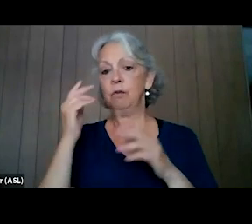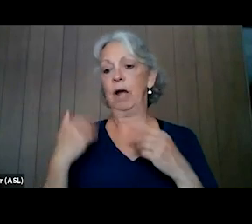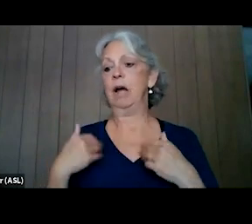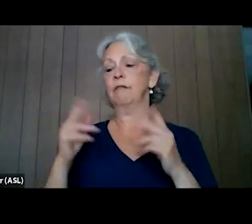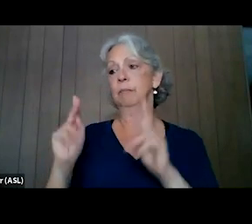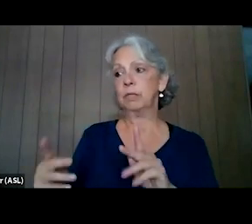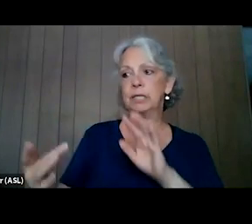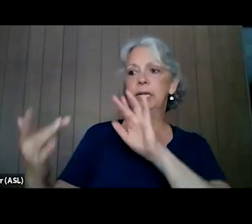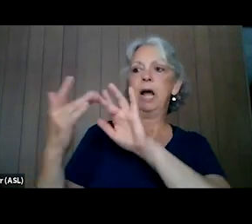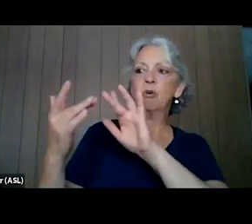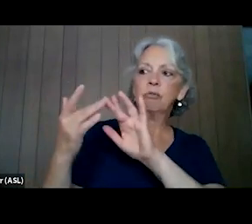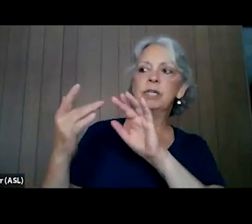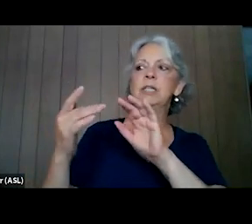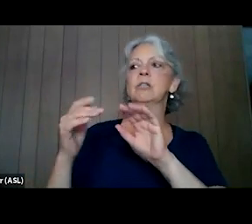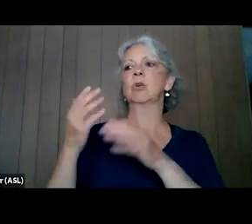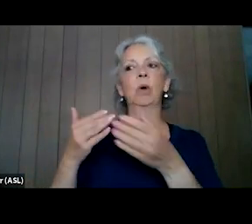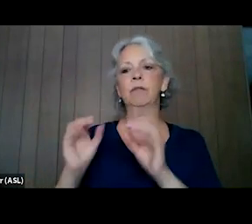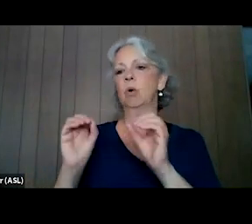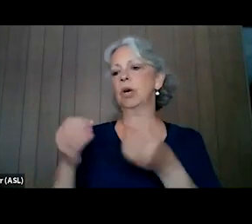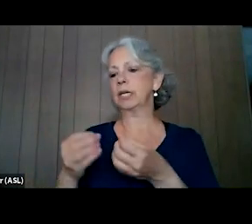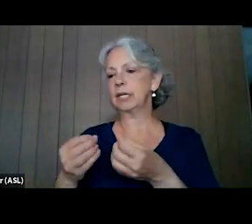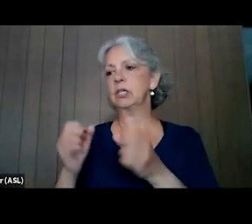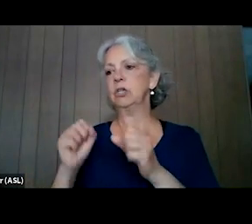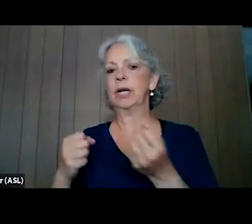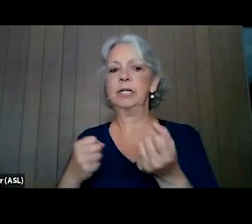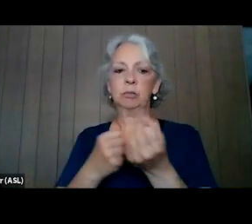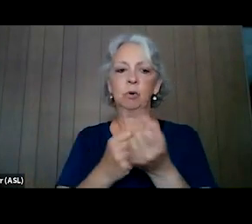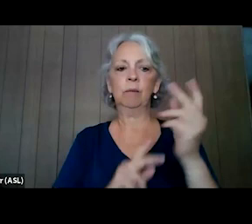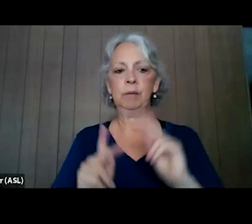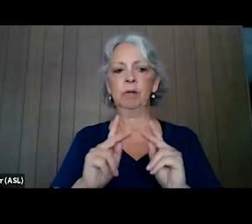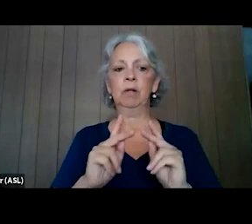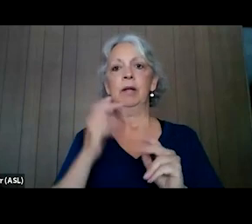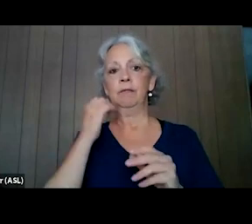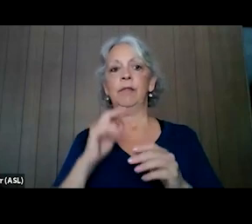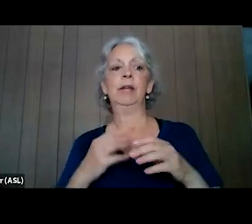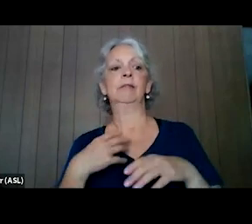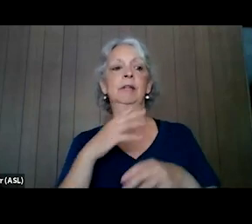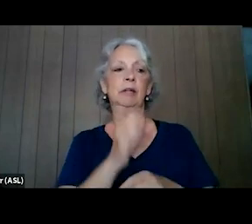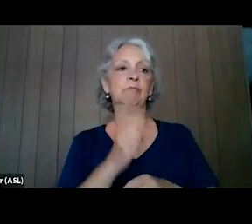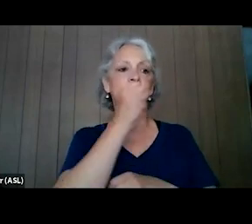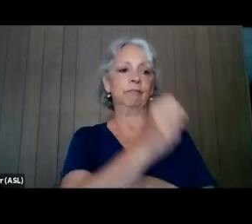whatever organization you're coming from to support individuals when they go into the hospital or be able to kind of, as we use the term